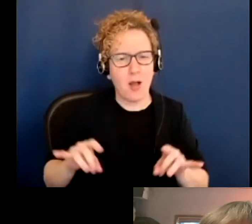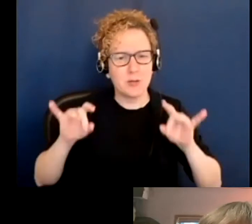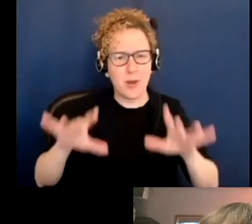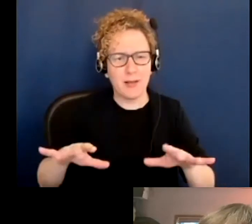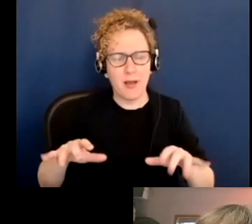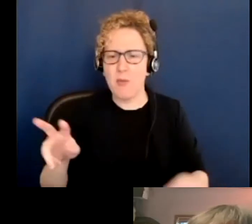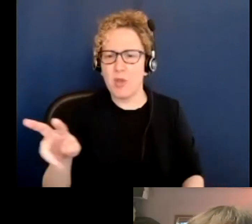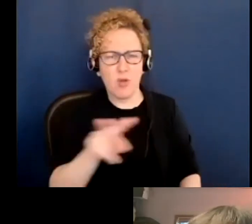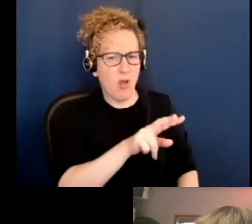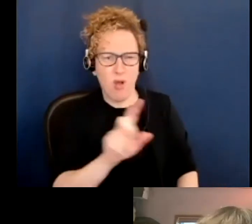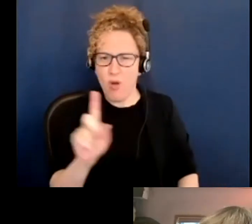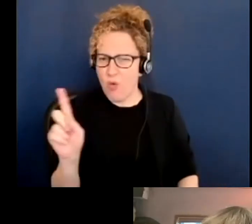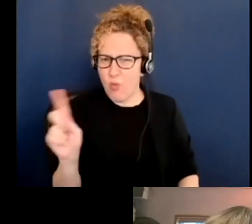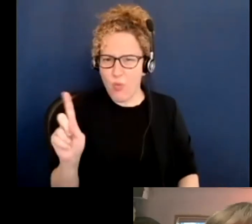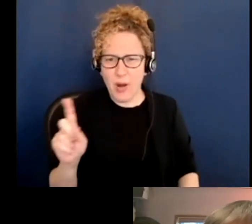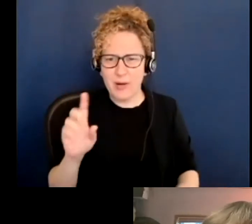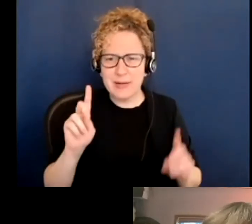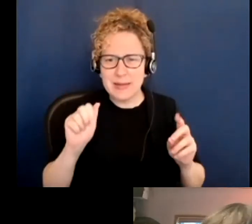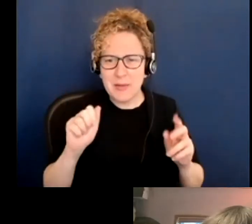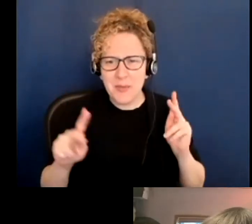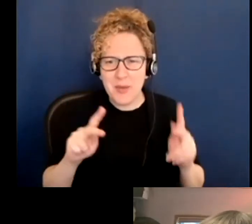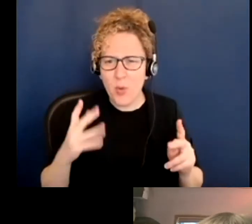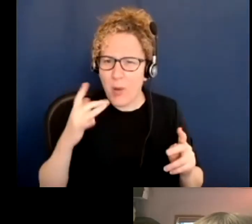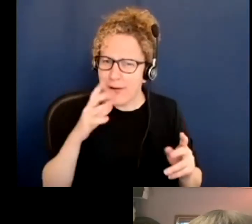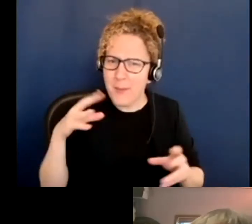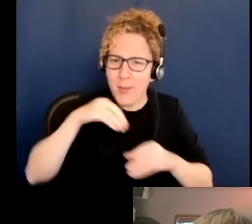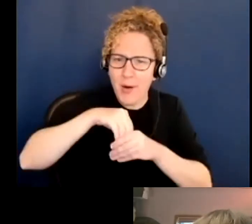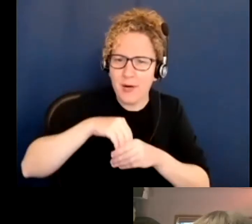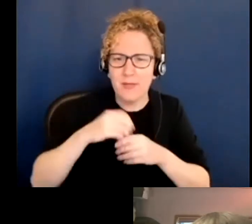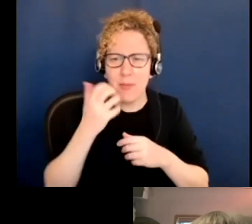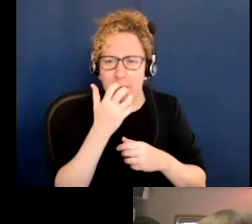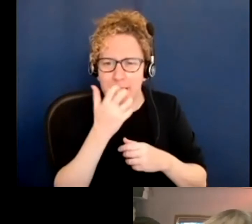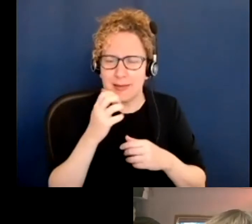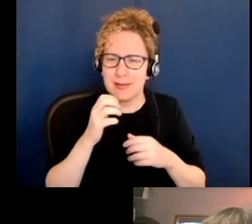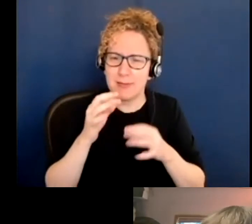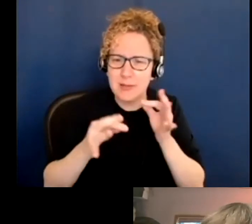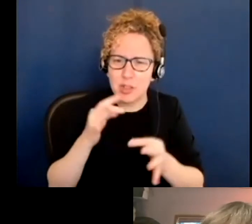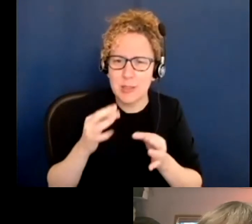Why are they not part of this amazing exchange experience and now thanks to Joining Hands